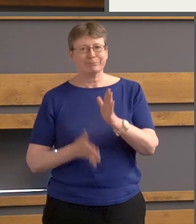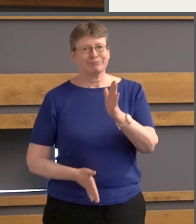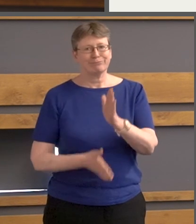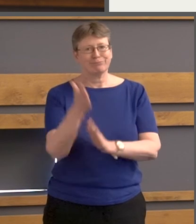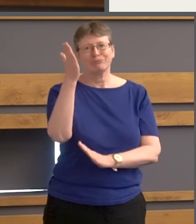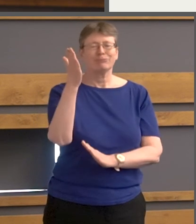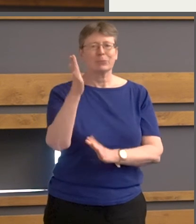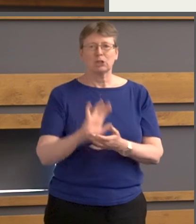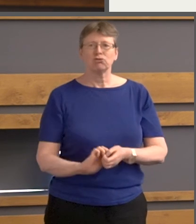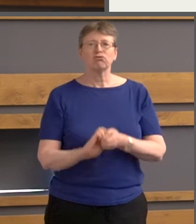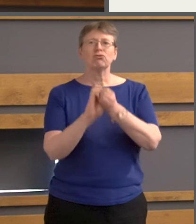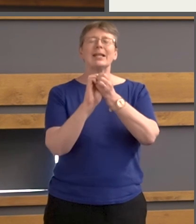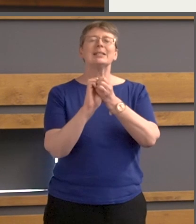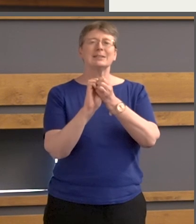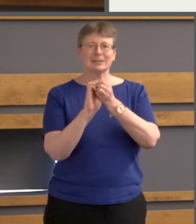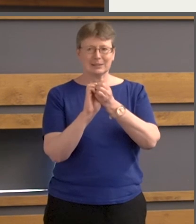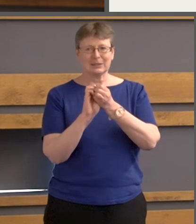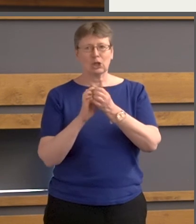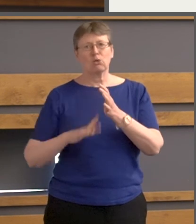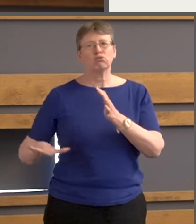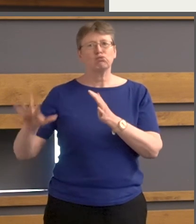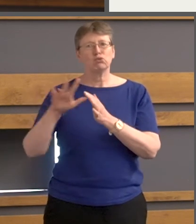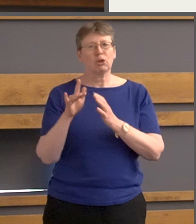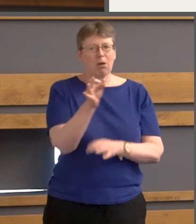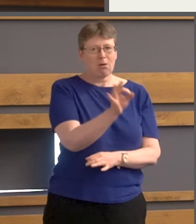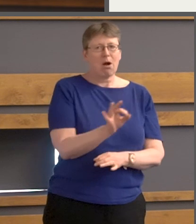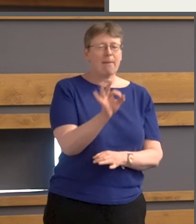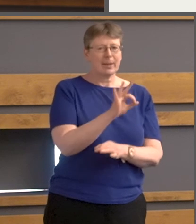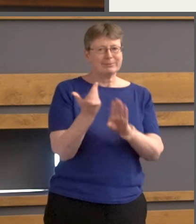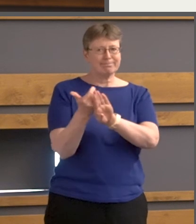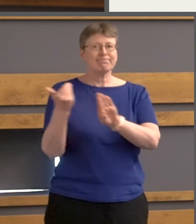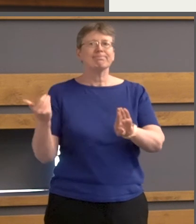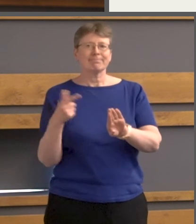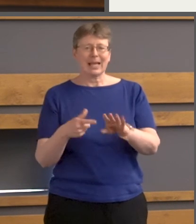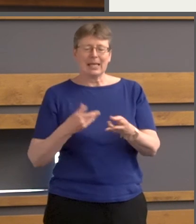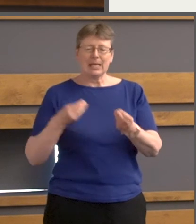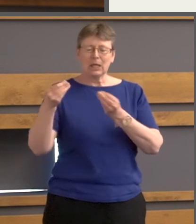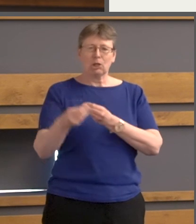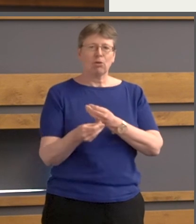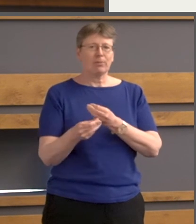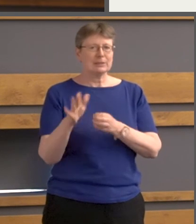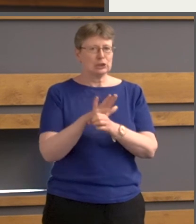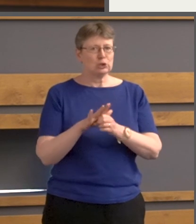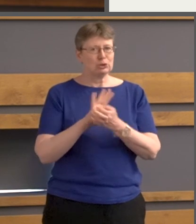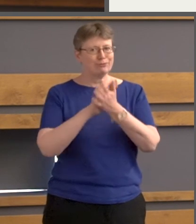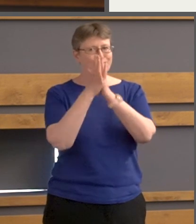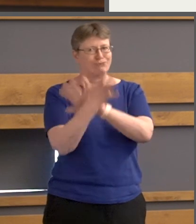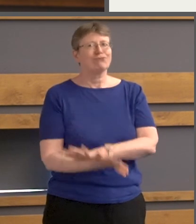and created the rural urban divide, and economically destroyed the industry